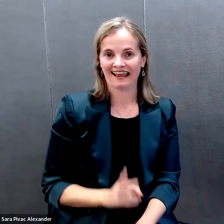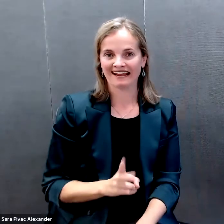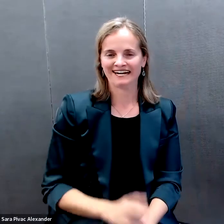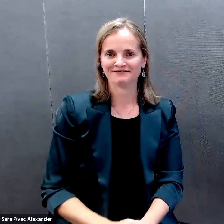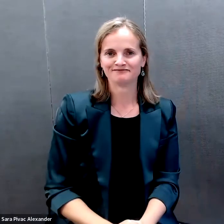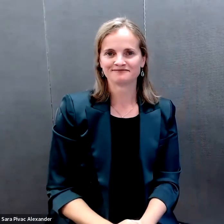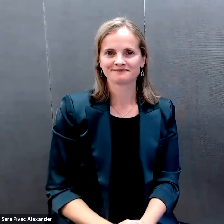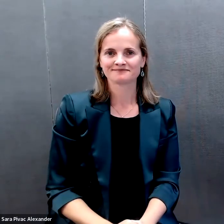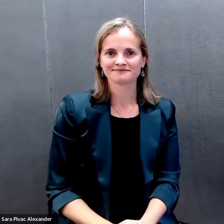again